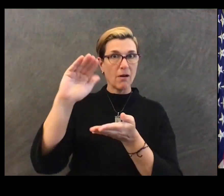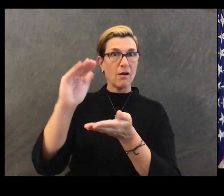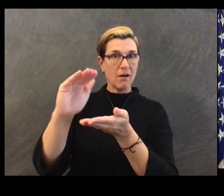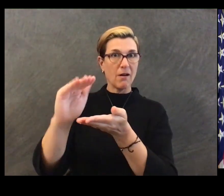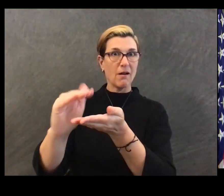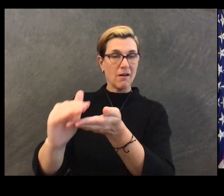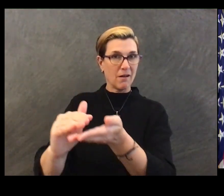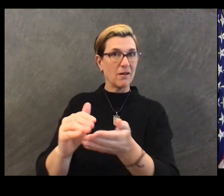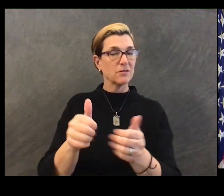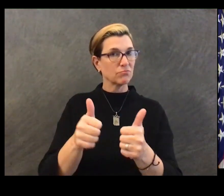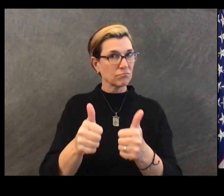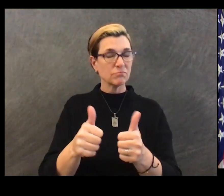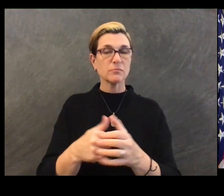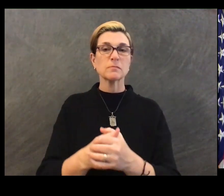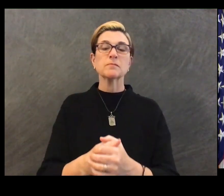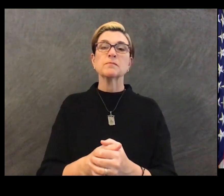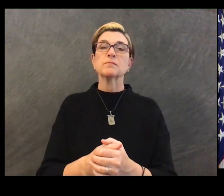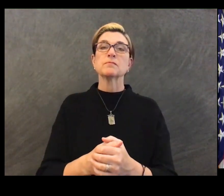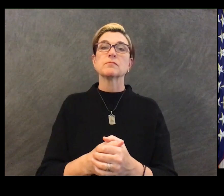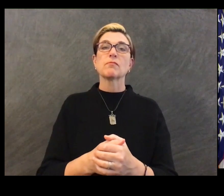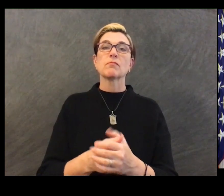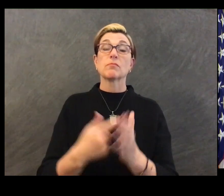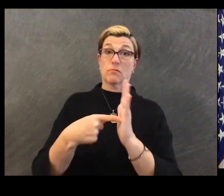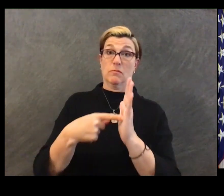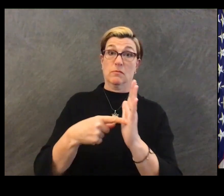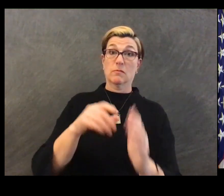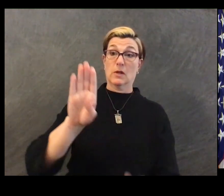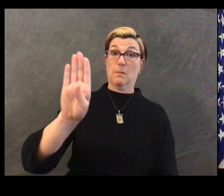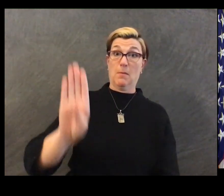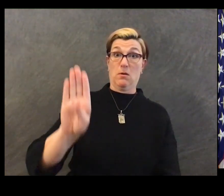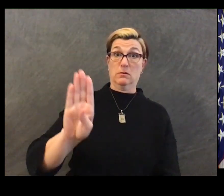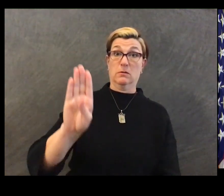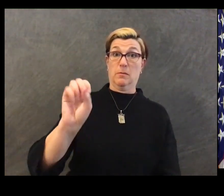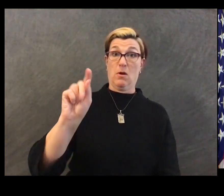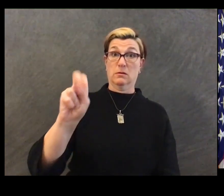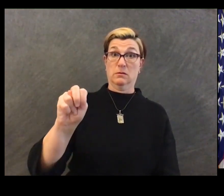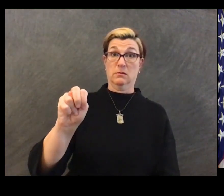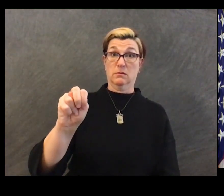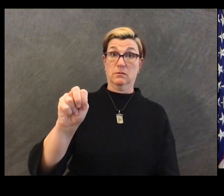cases in the Boston area are now declining the Chicago curve appears to a